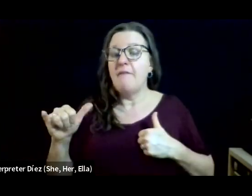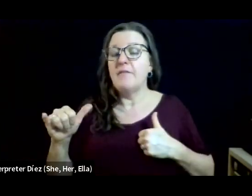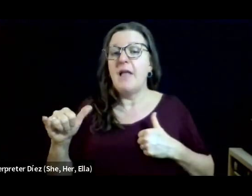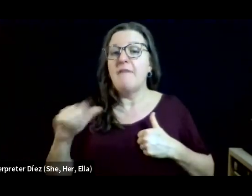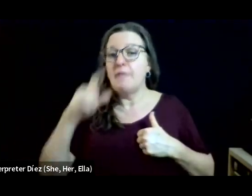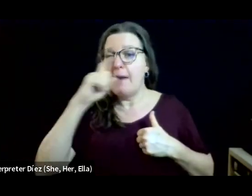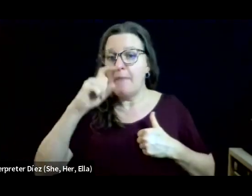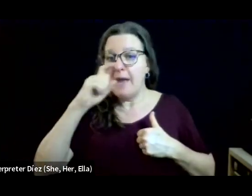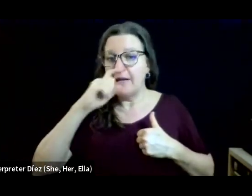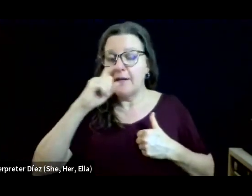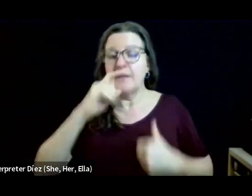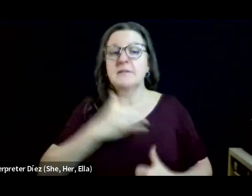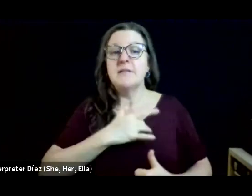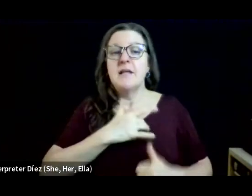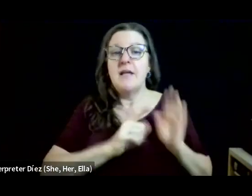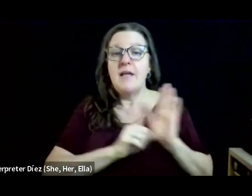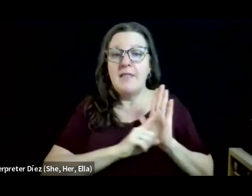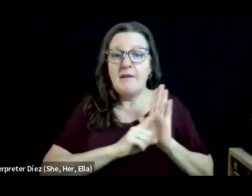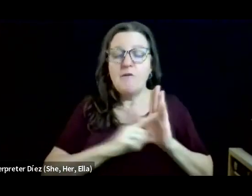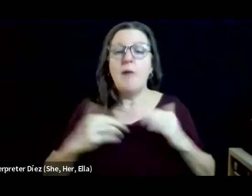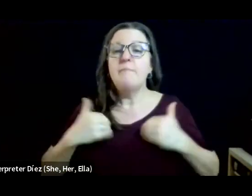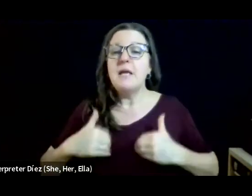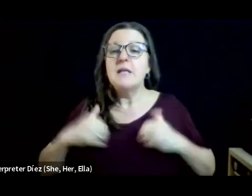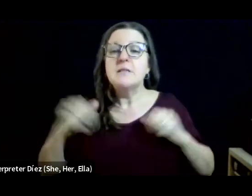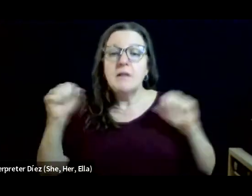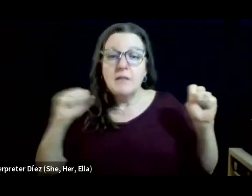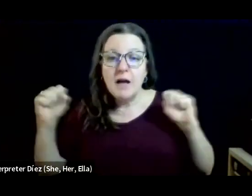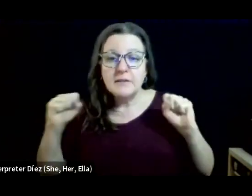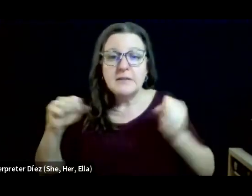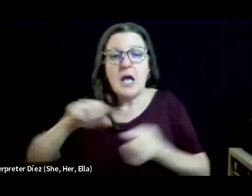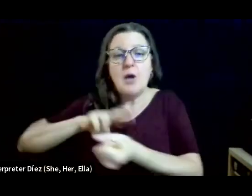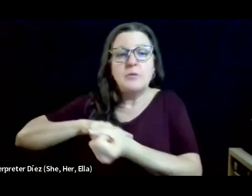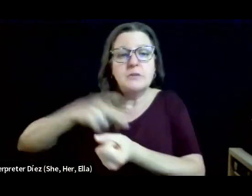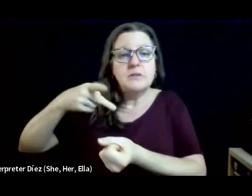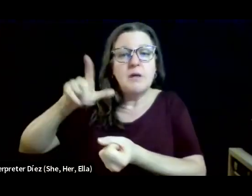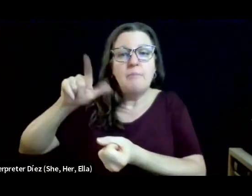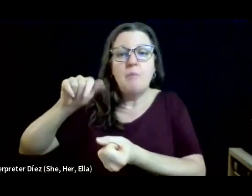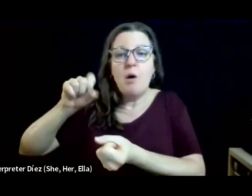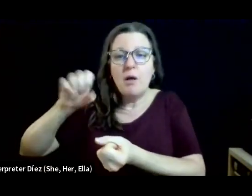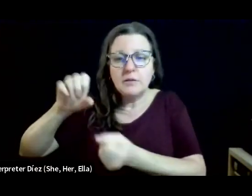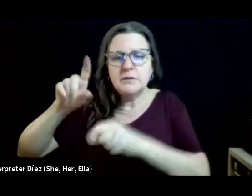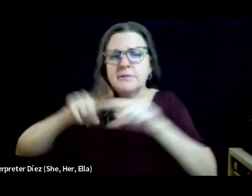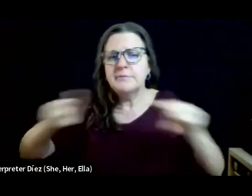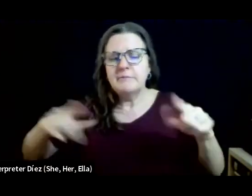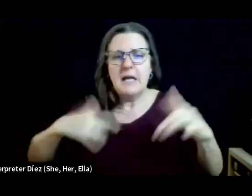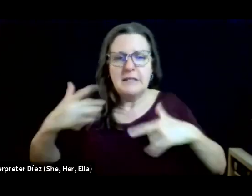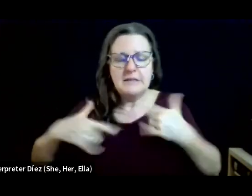pulses and all kinds of exciting things. And we spent four days caring for a motor vehicle accident victim,